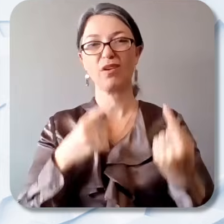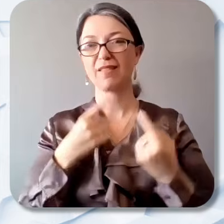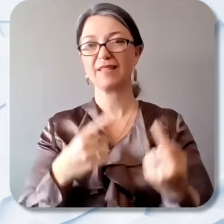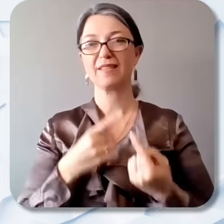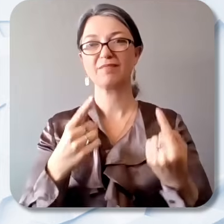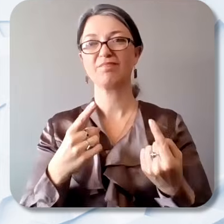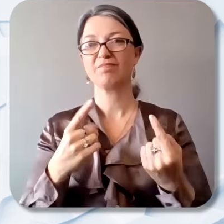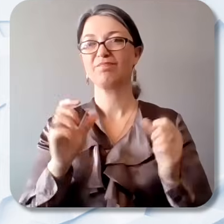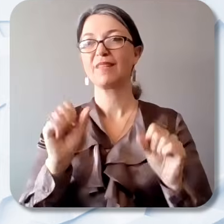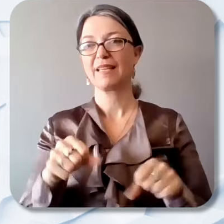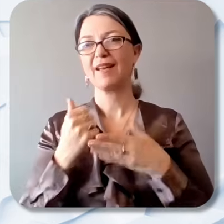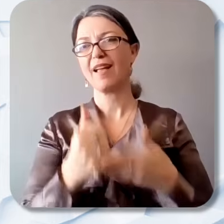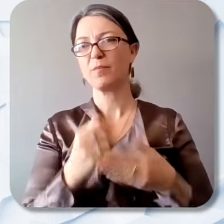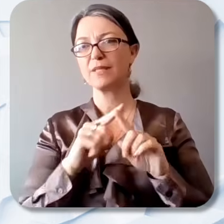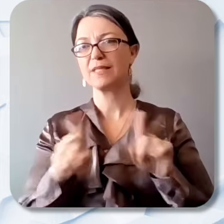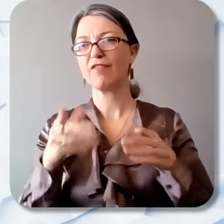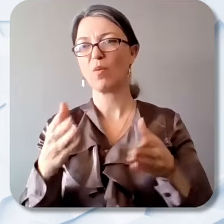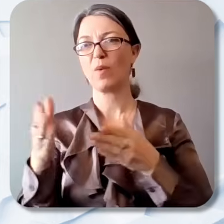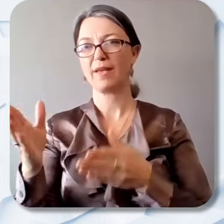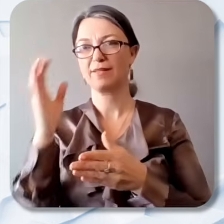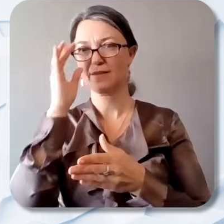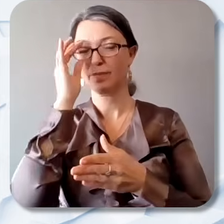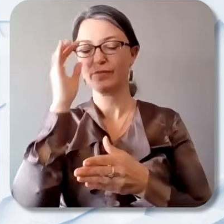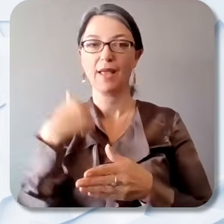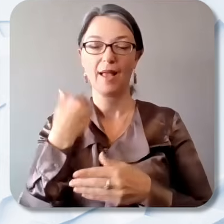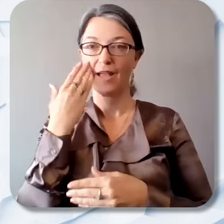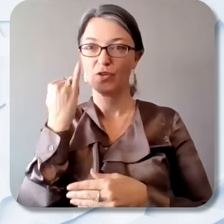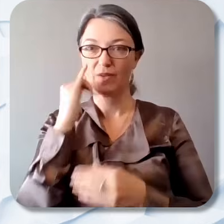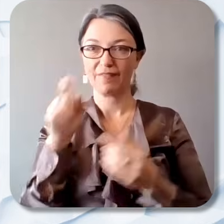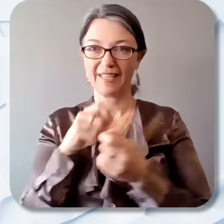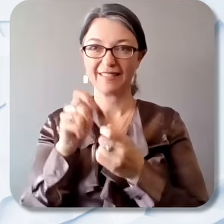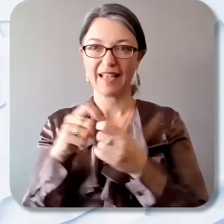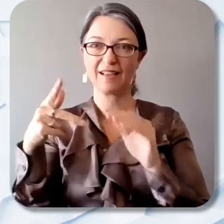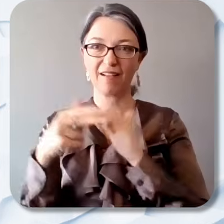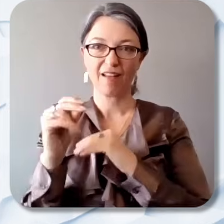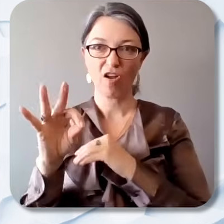So I don't know if it's an exact cutoff yet, we need to see the data first.